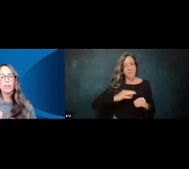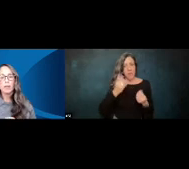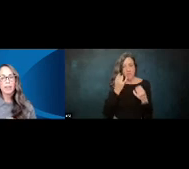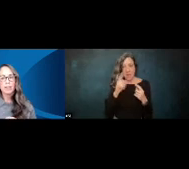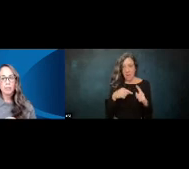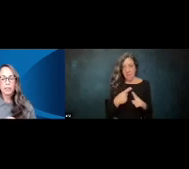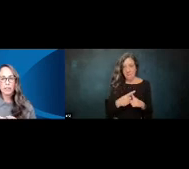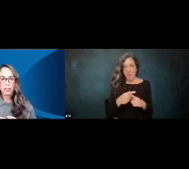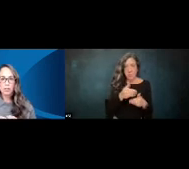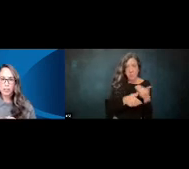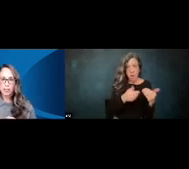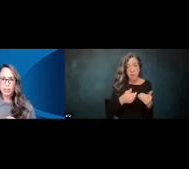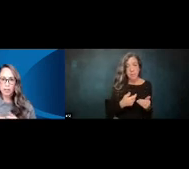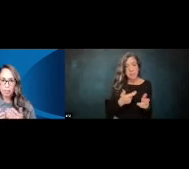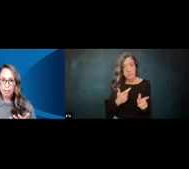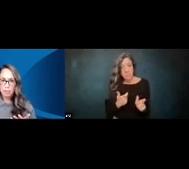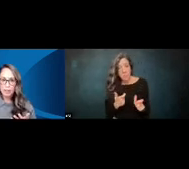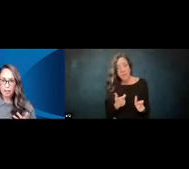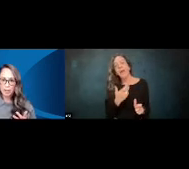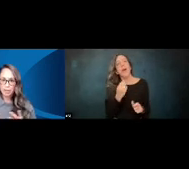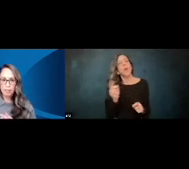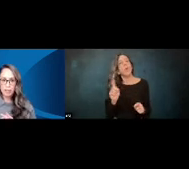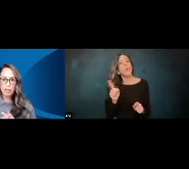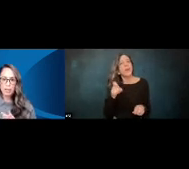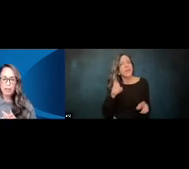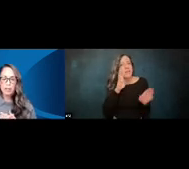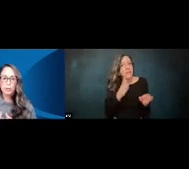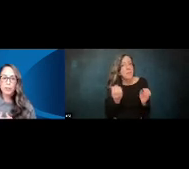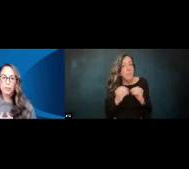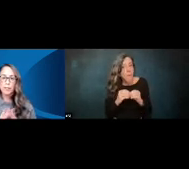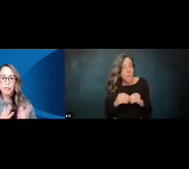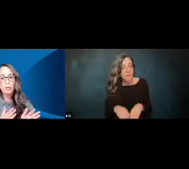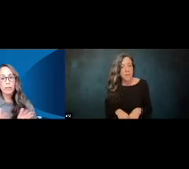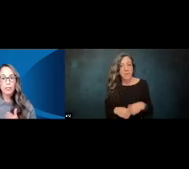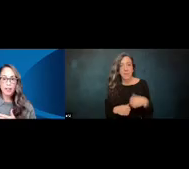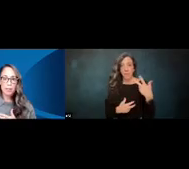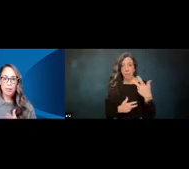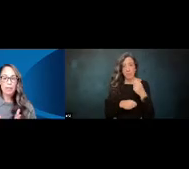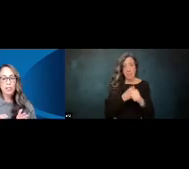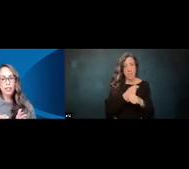and also areas where additional attention may be needed. This three-year period will adjust with